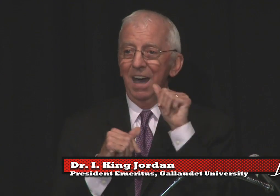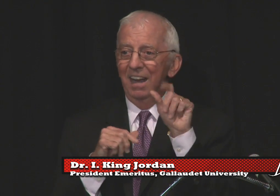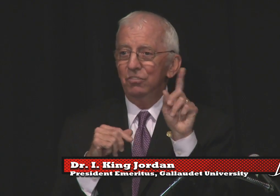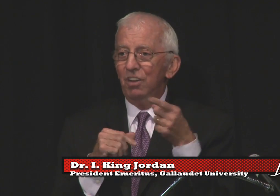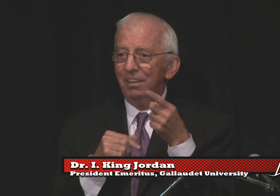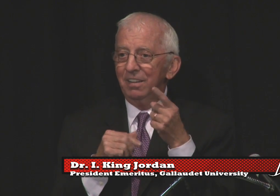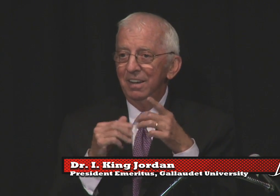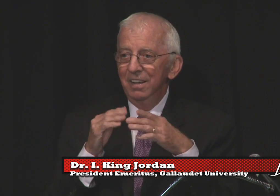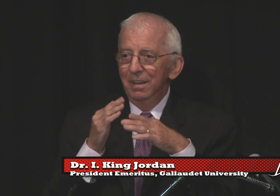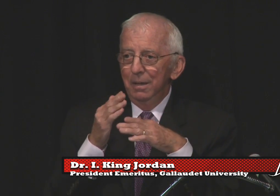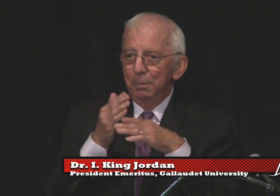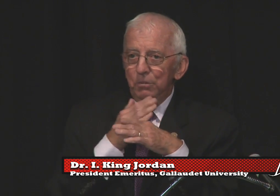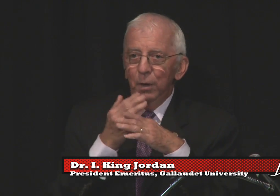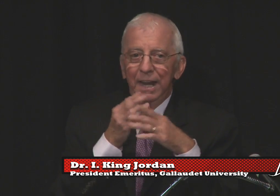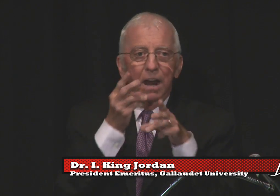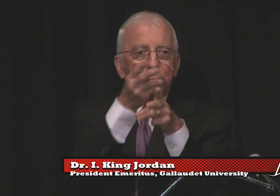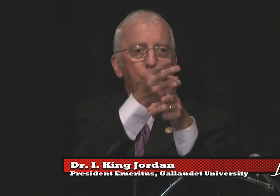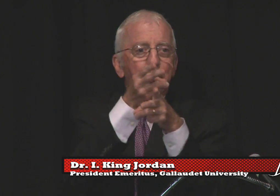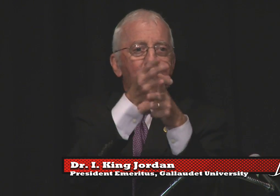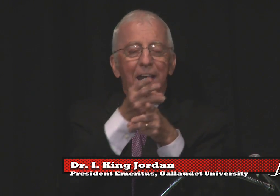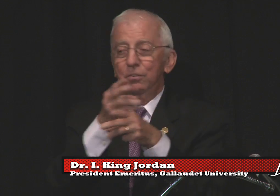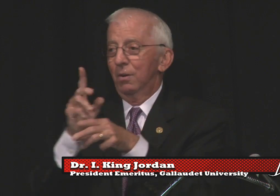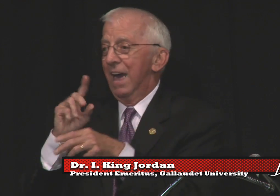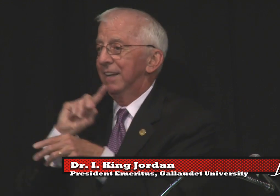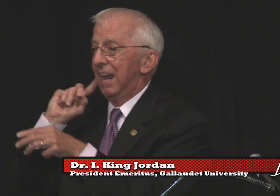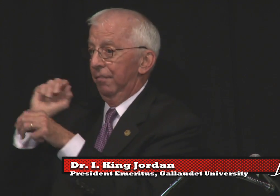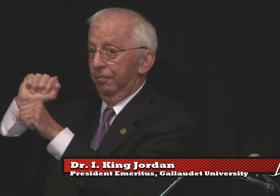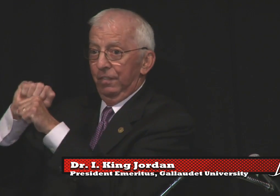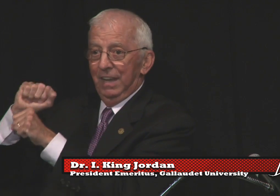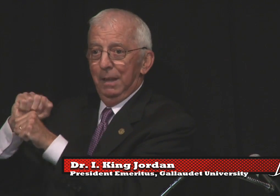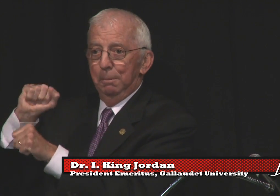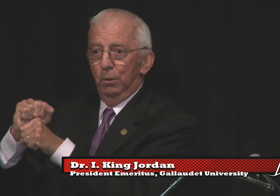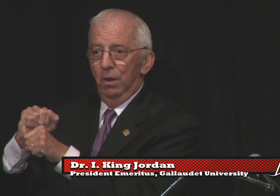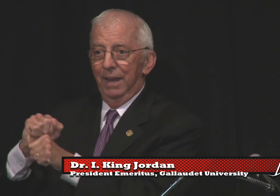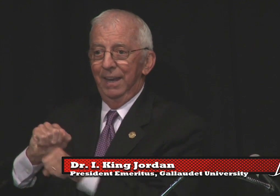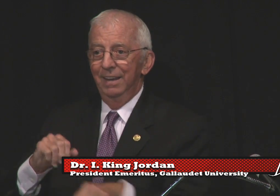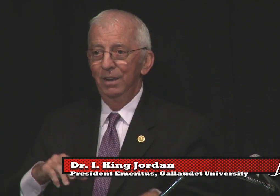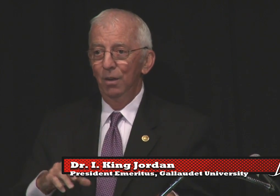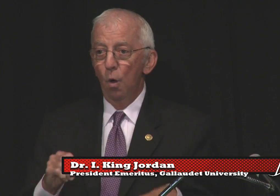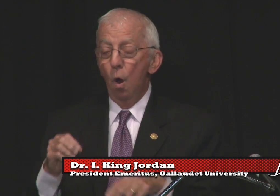not just between a supervisor and a deaf employee,